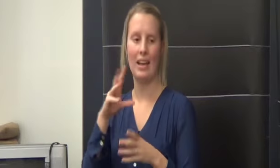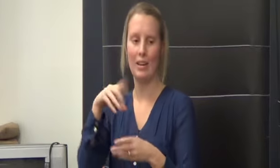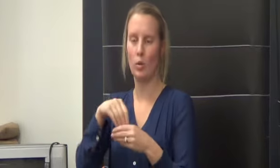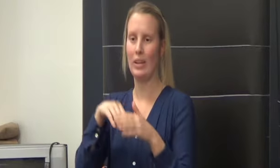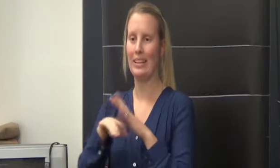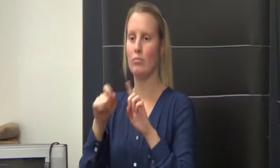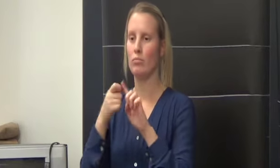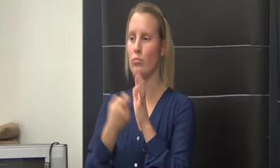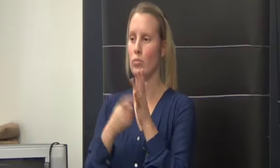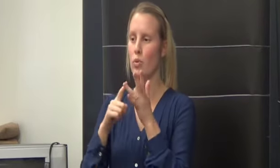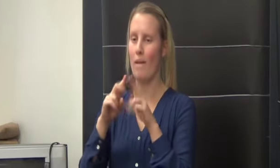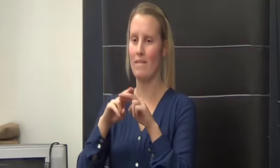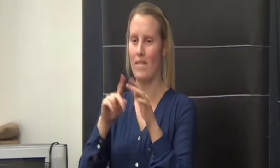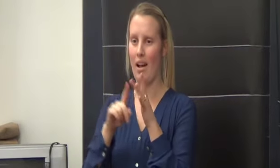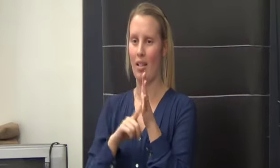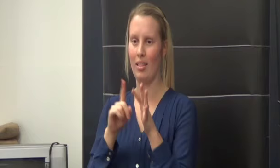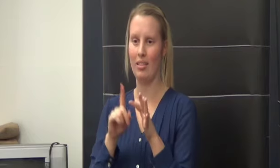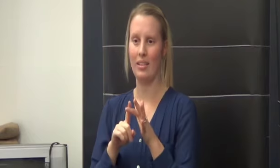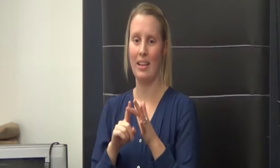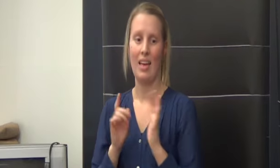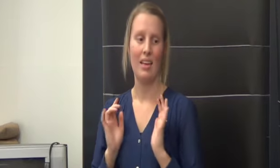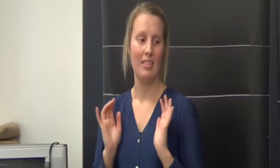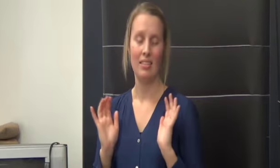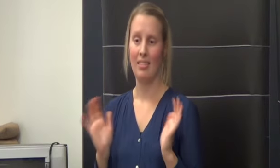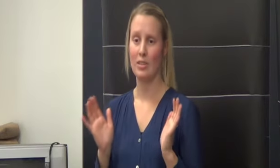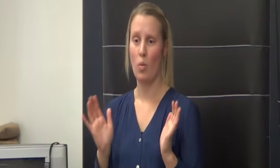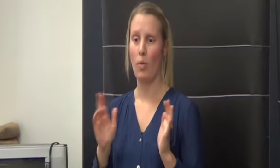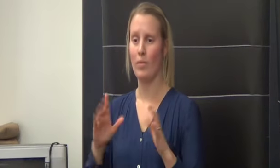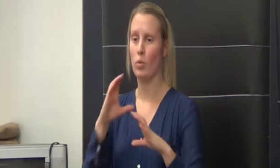And that's it for the communication profile.